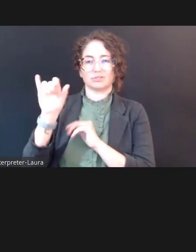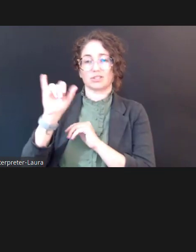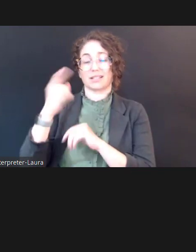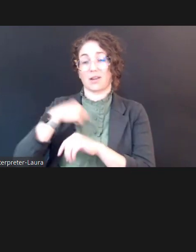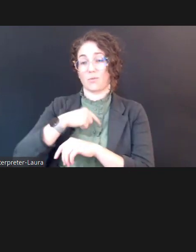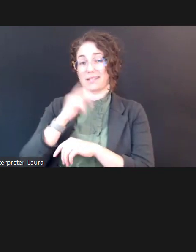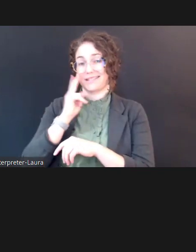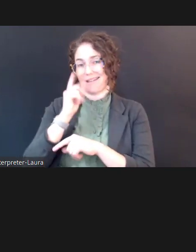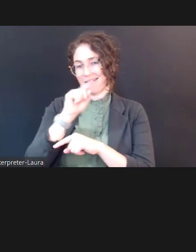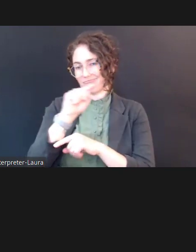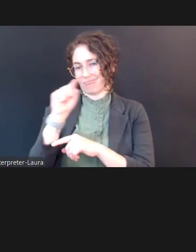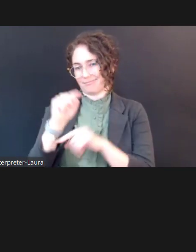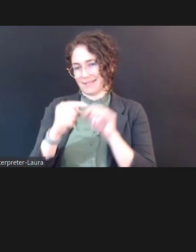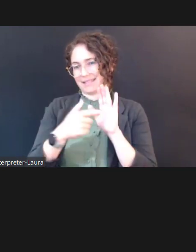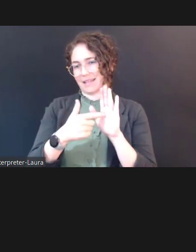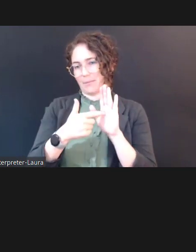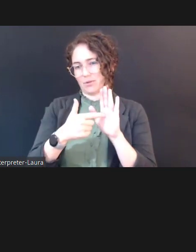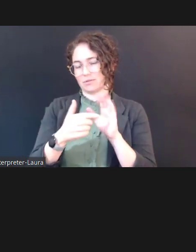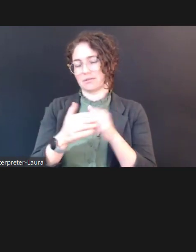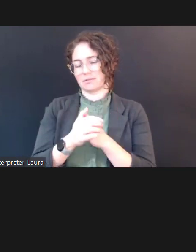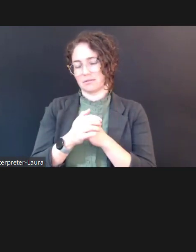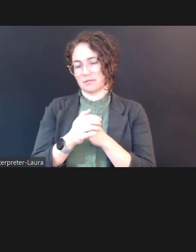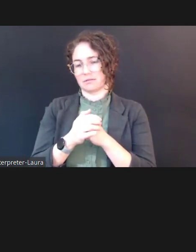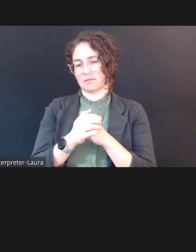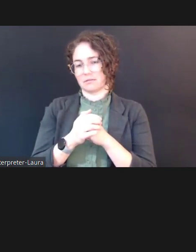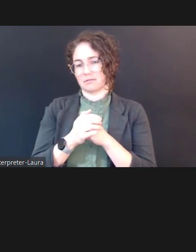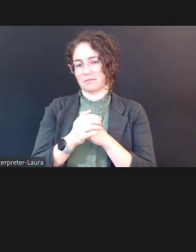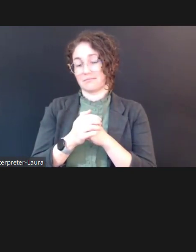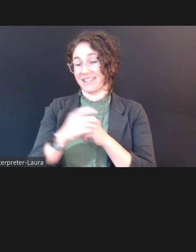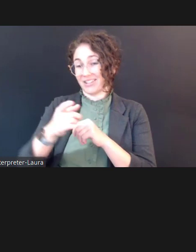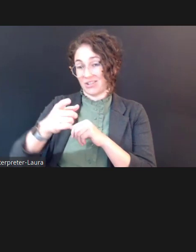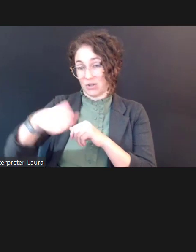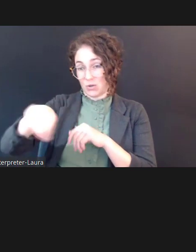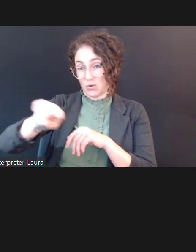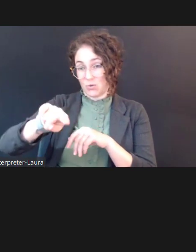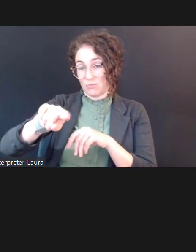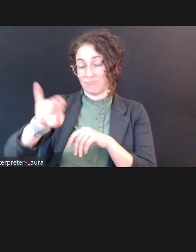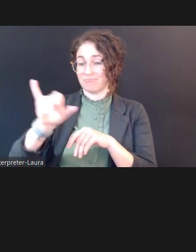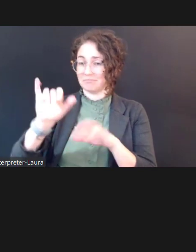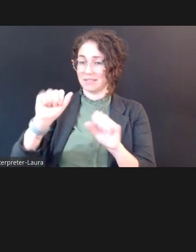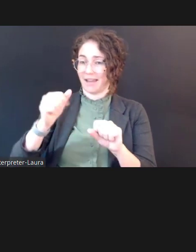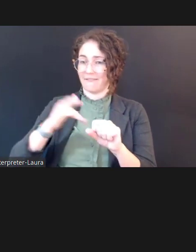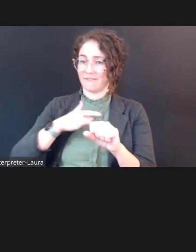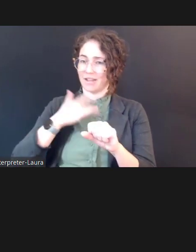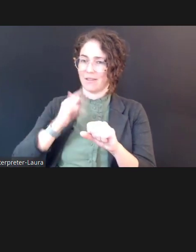And you can have the satisfaction of knowing that you were a part of